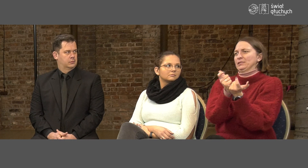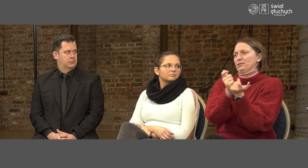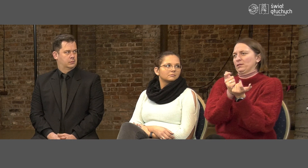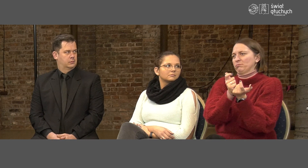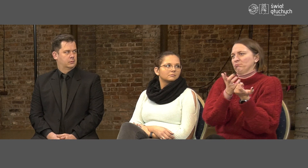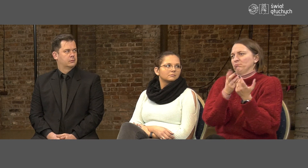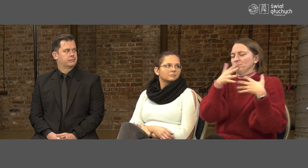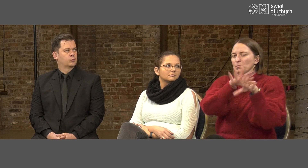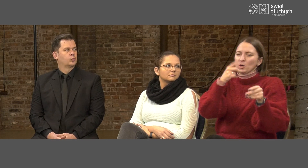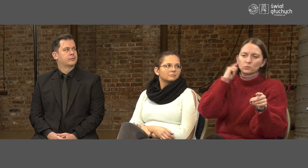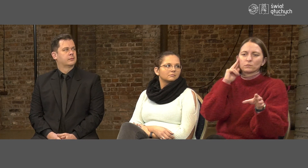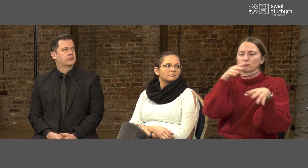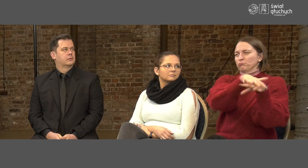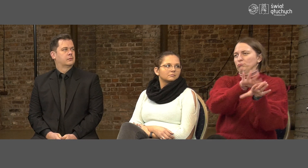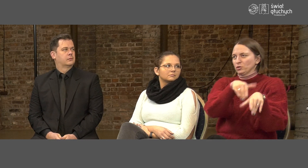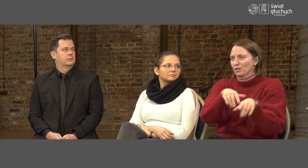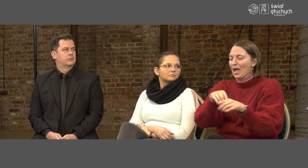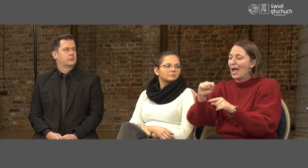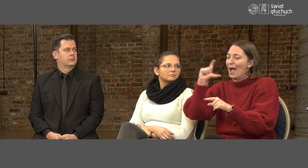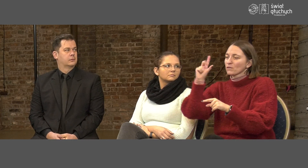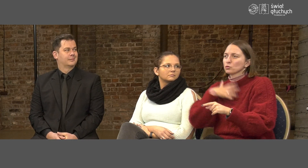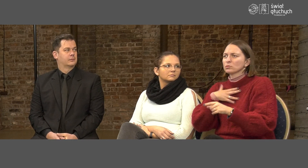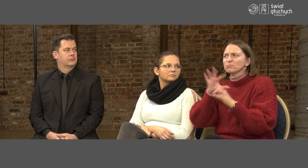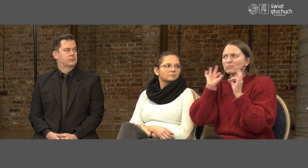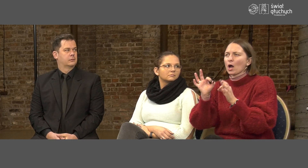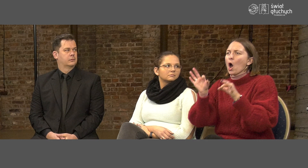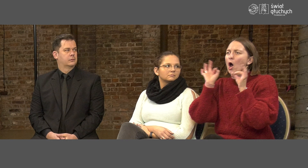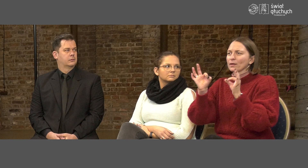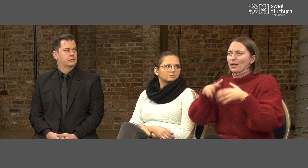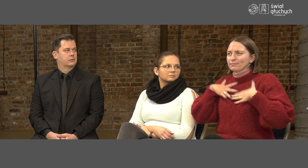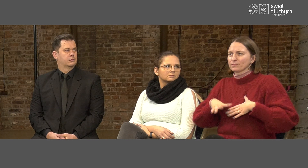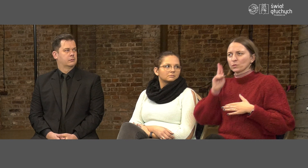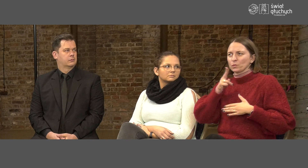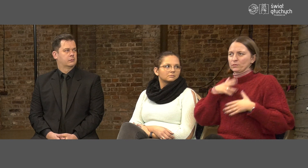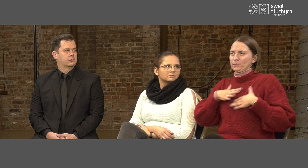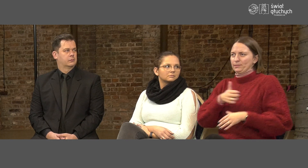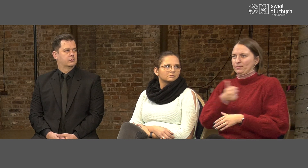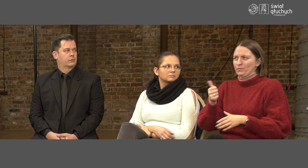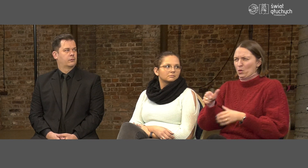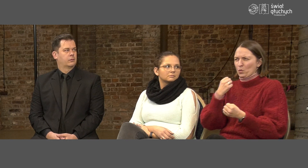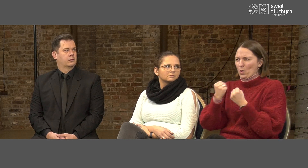this includes all hearing-impaired people. And uppercase "D" is Deaf with Deaf identity.